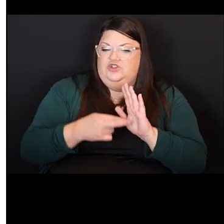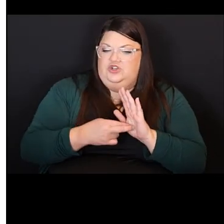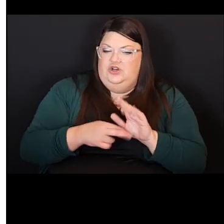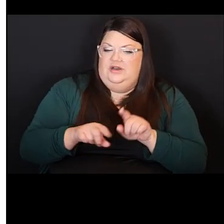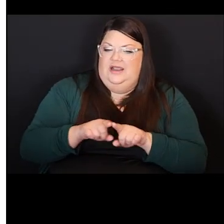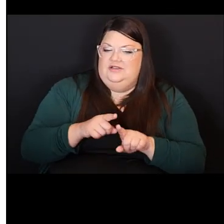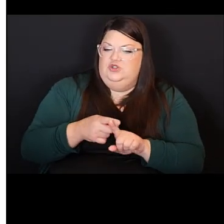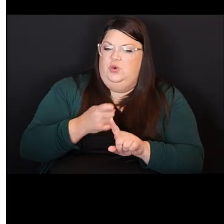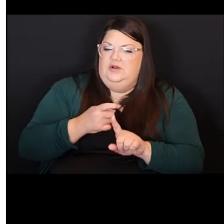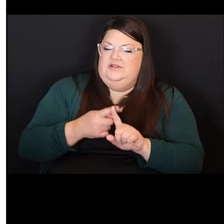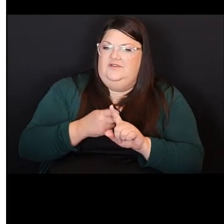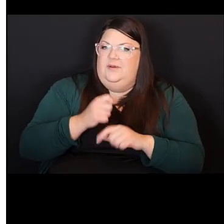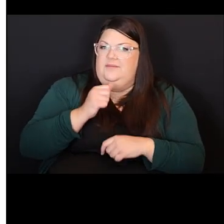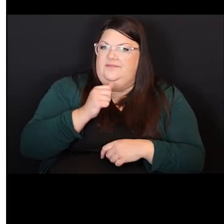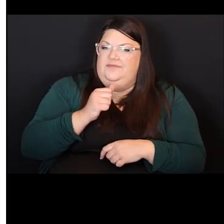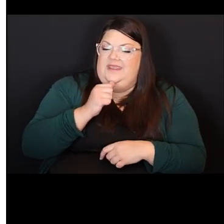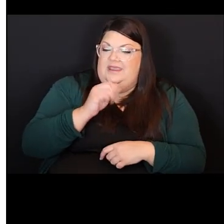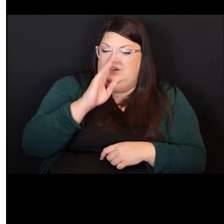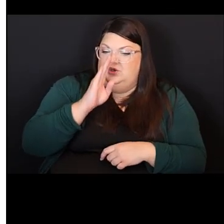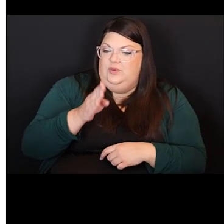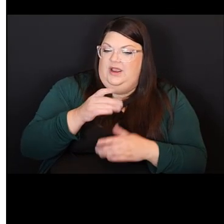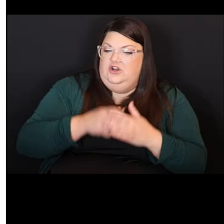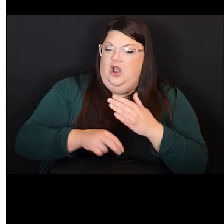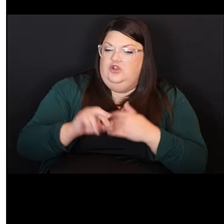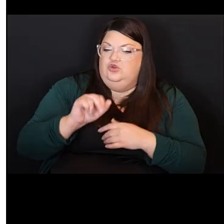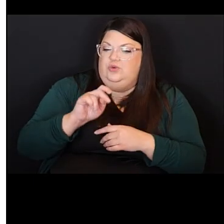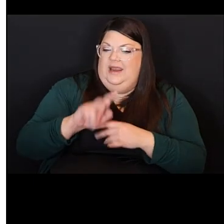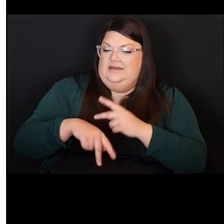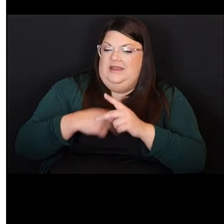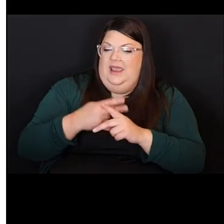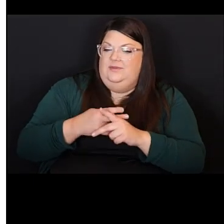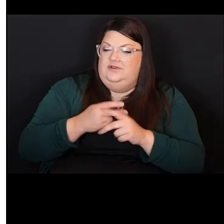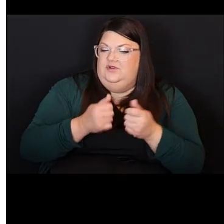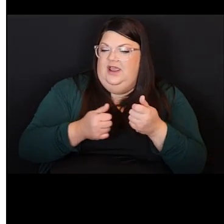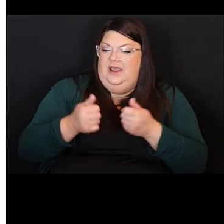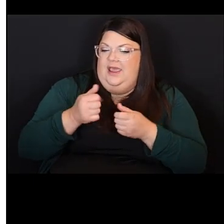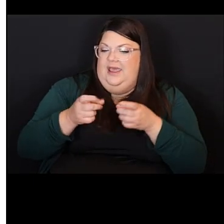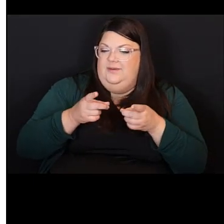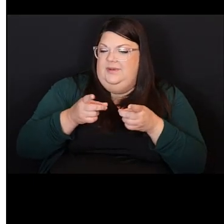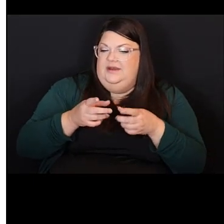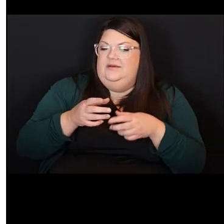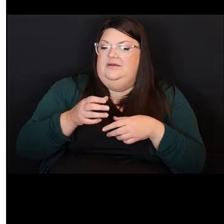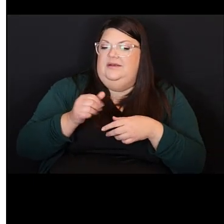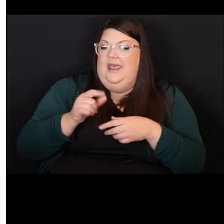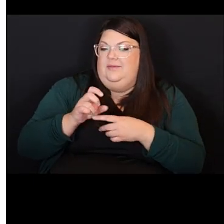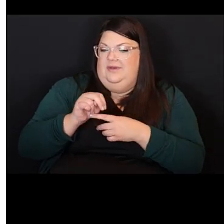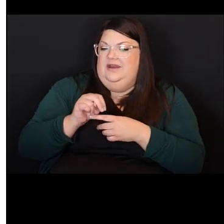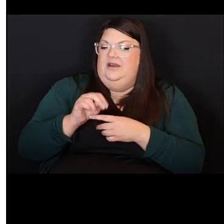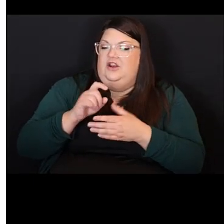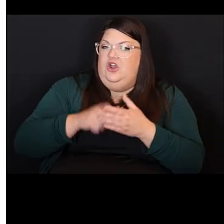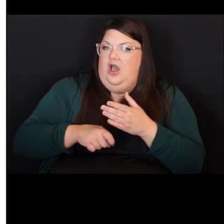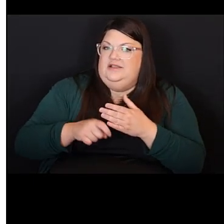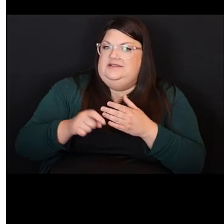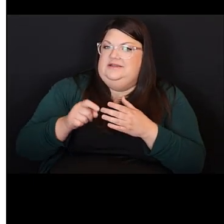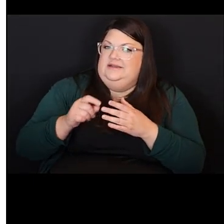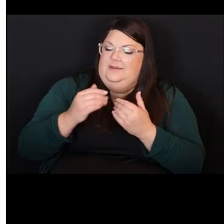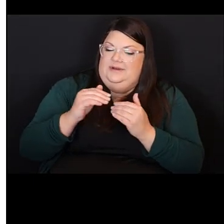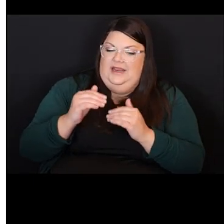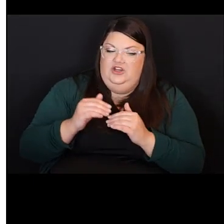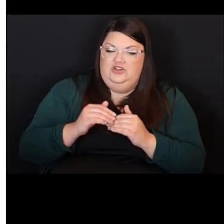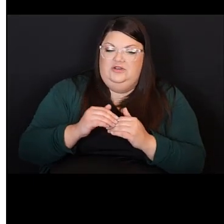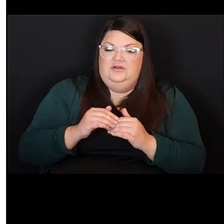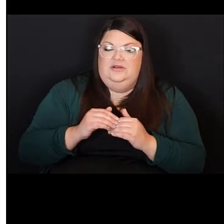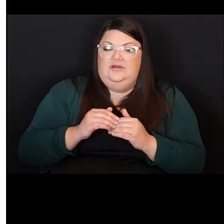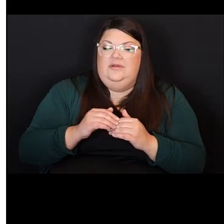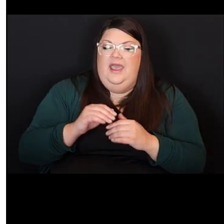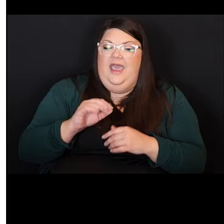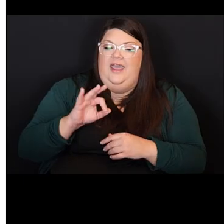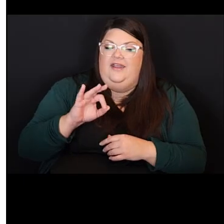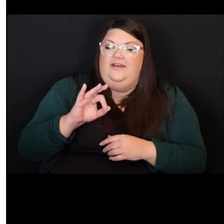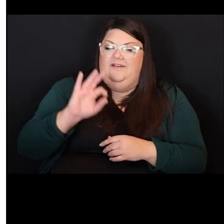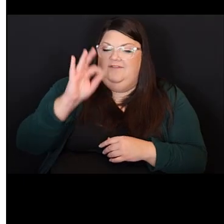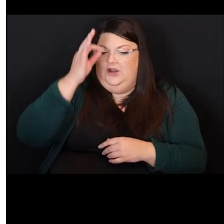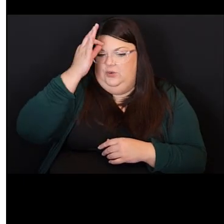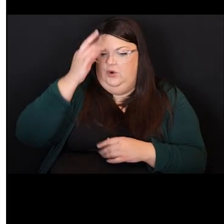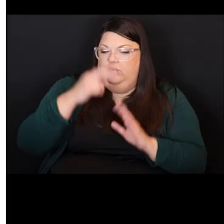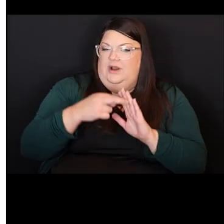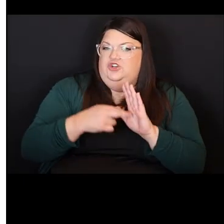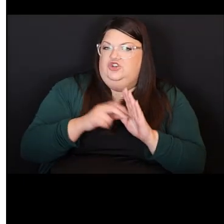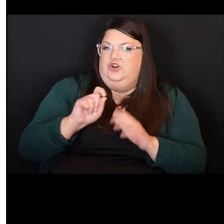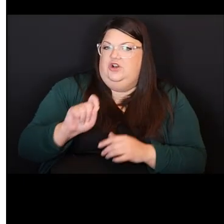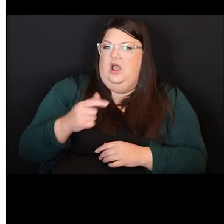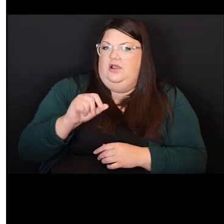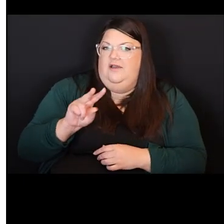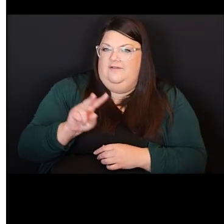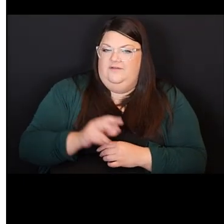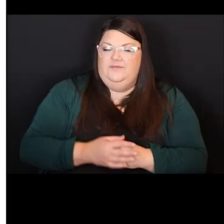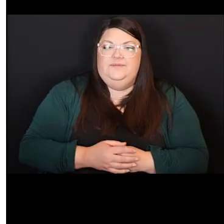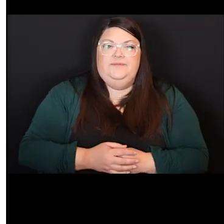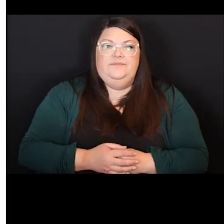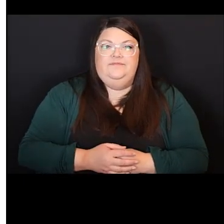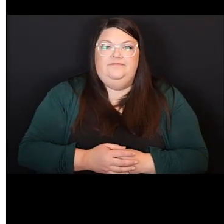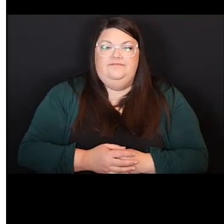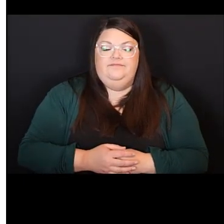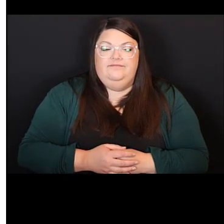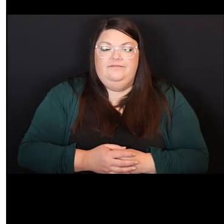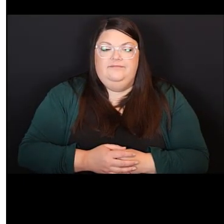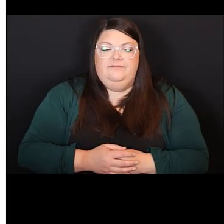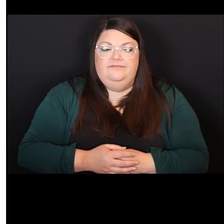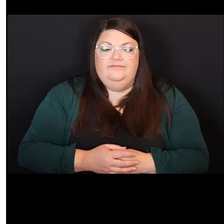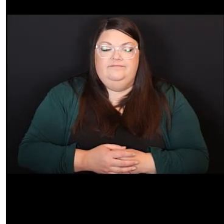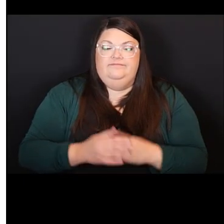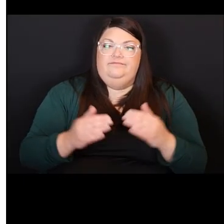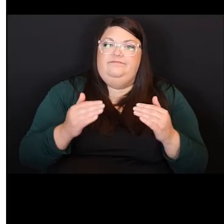indirect costs rate types and administrative cost limitations at https://www.federalregister.gov.